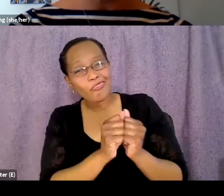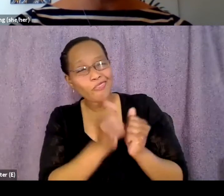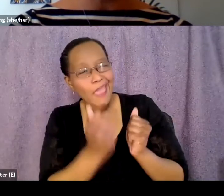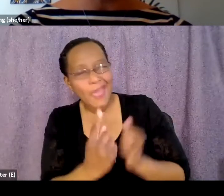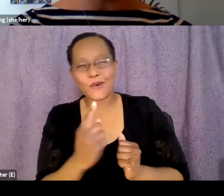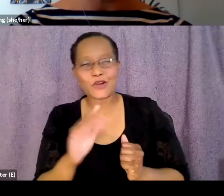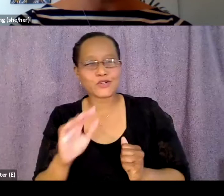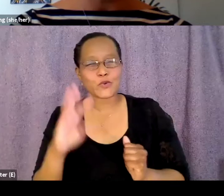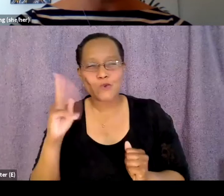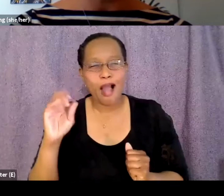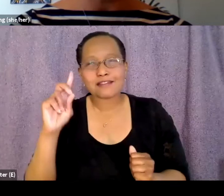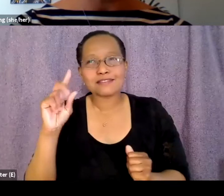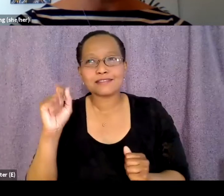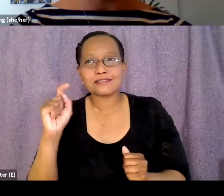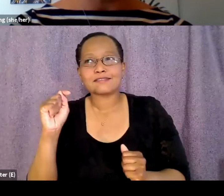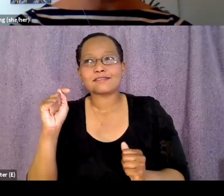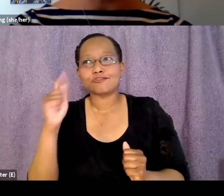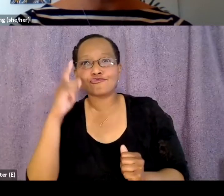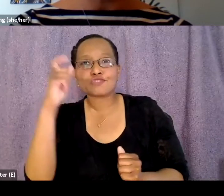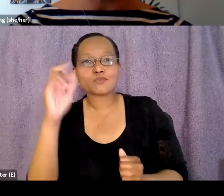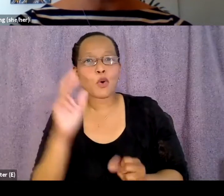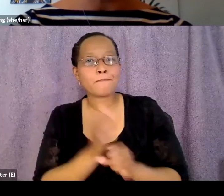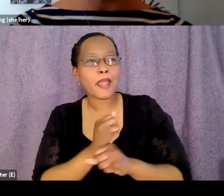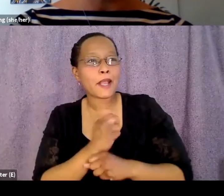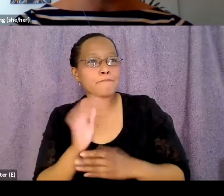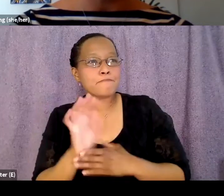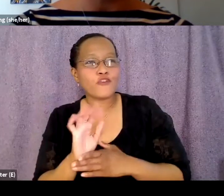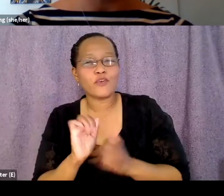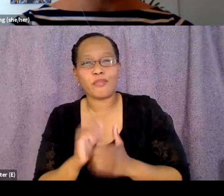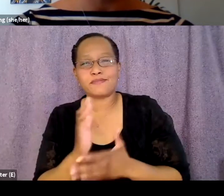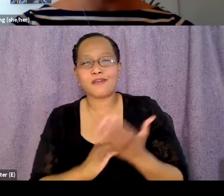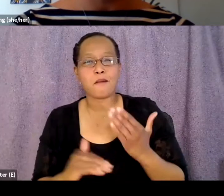a movie with some co stars, who would it be, and why.